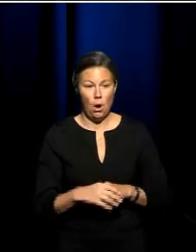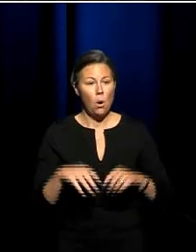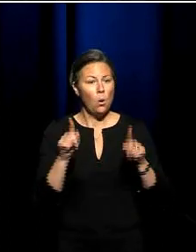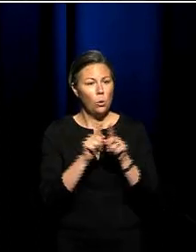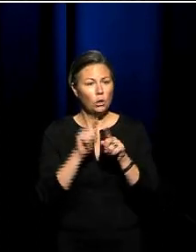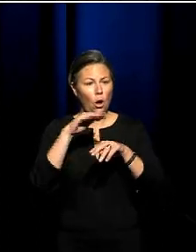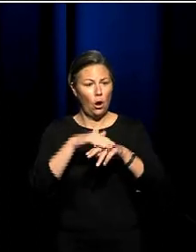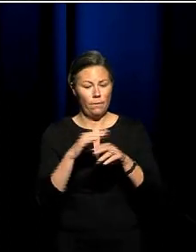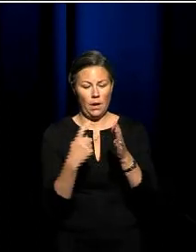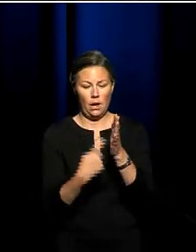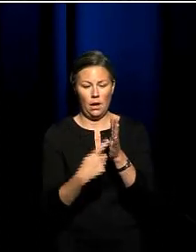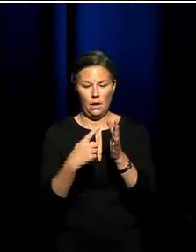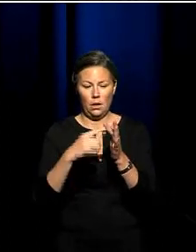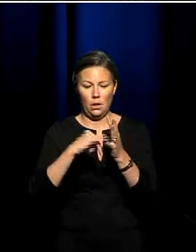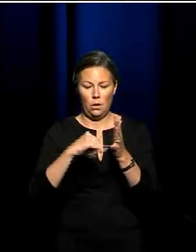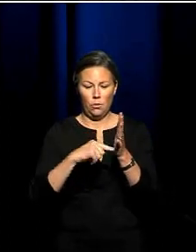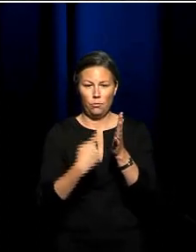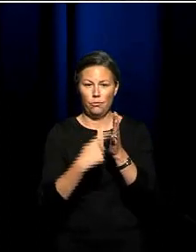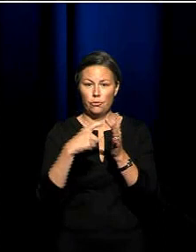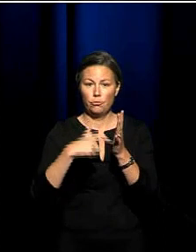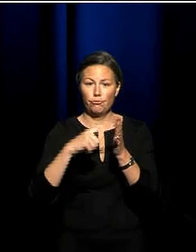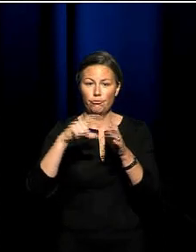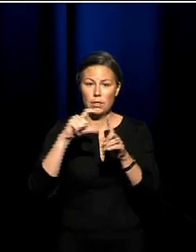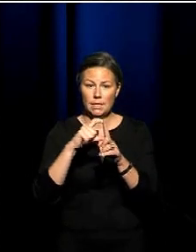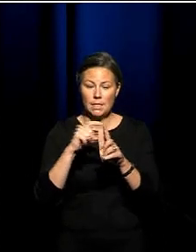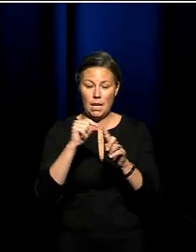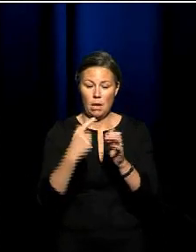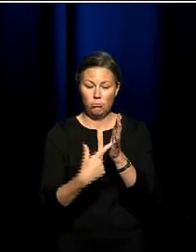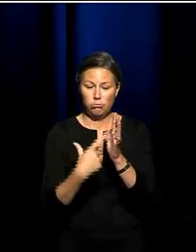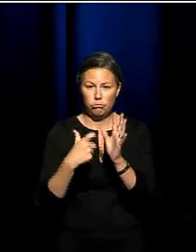the exclusion of students with disability from the education system and